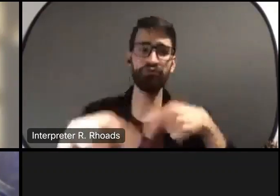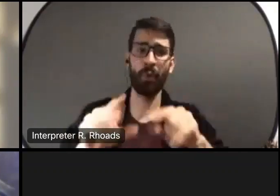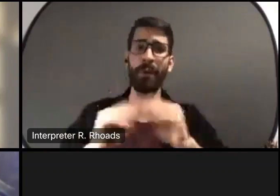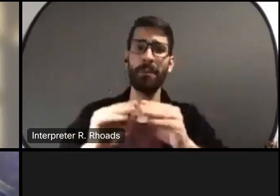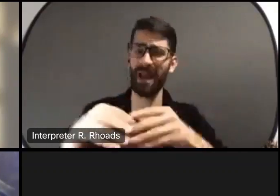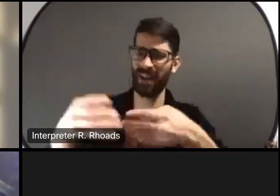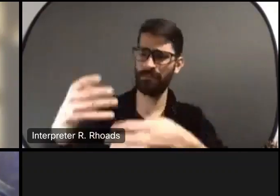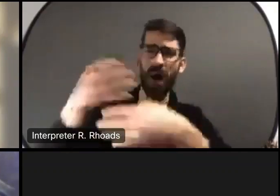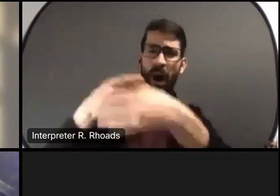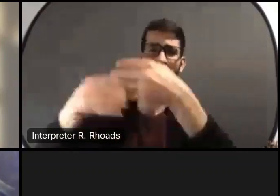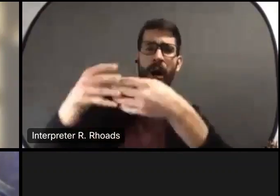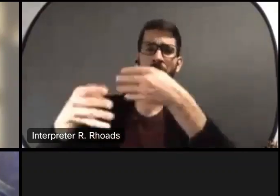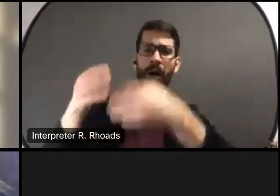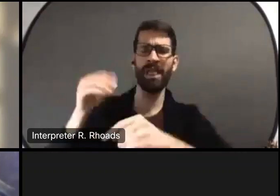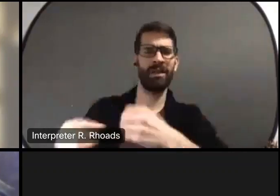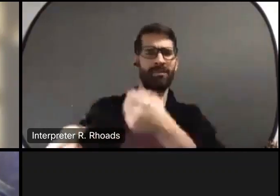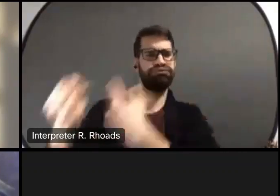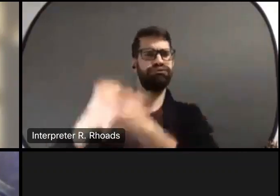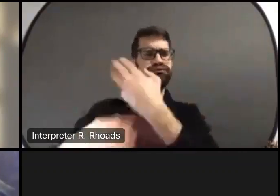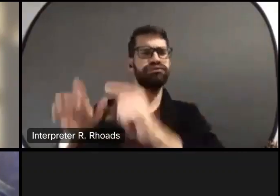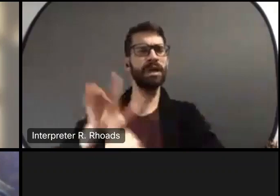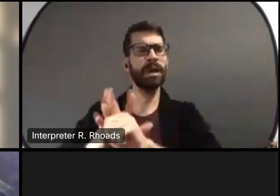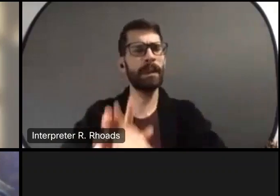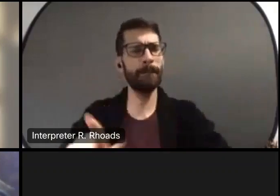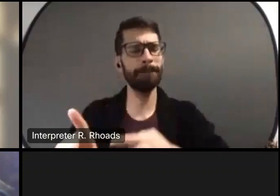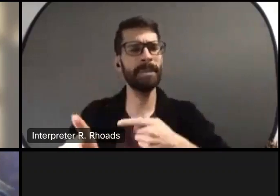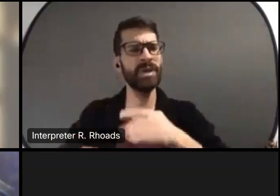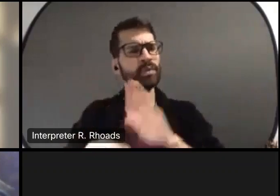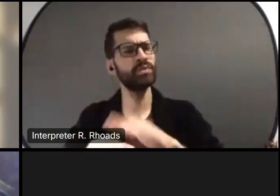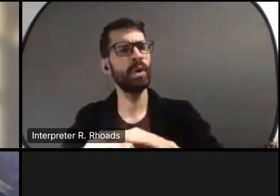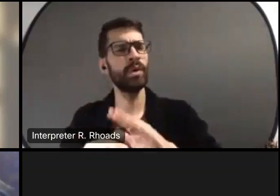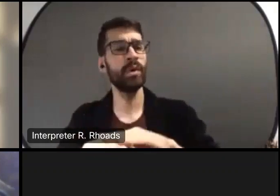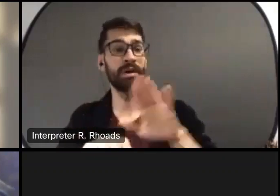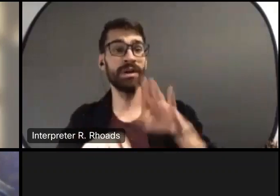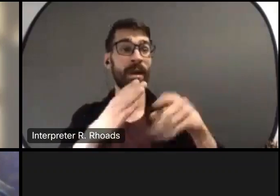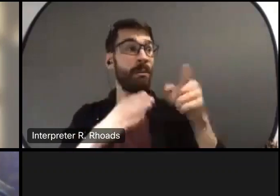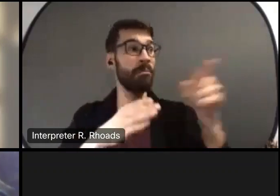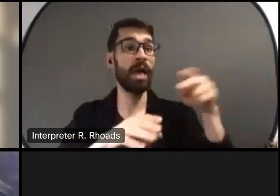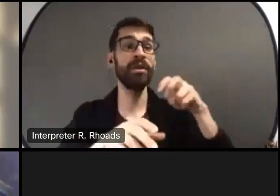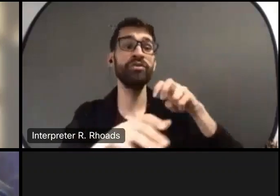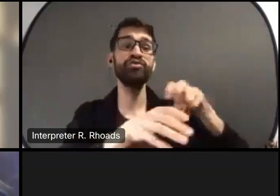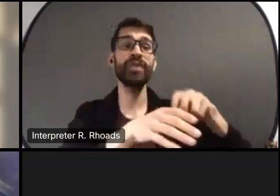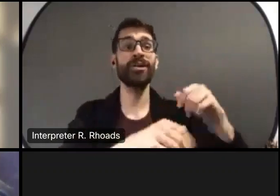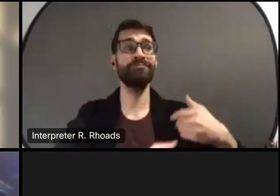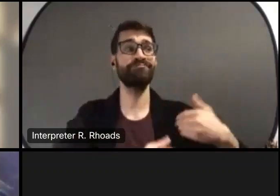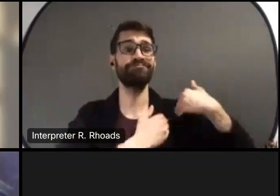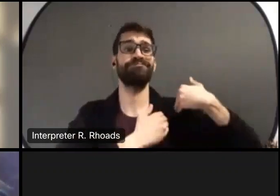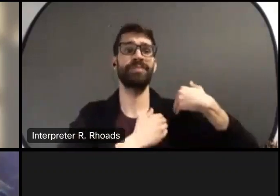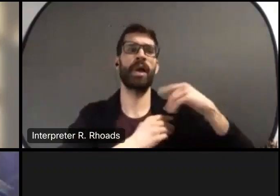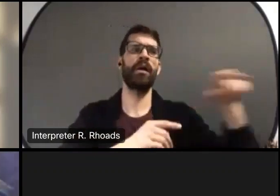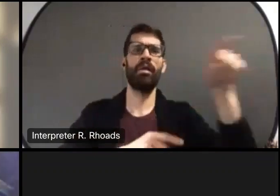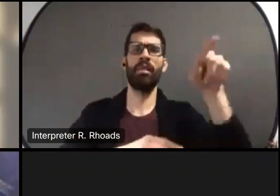chat, so on and so forth, so some ANC chairs have decided to limit interaction with the chat,